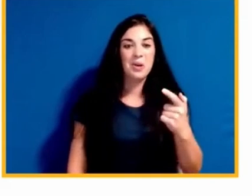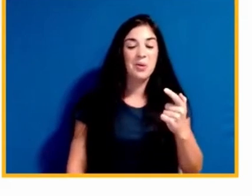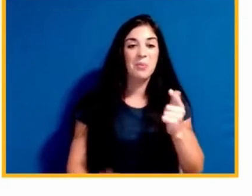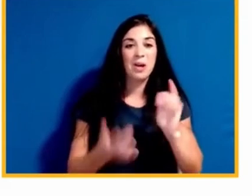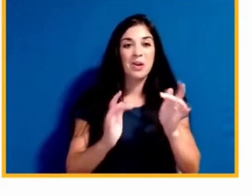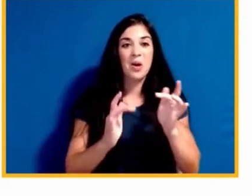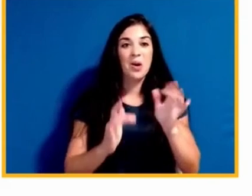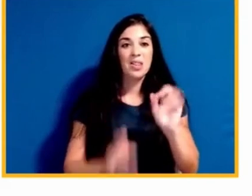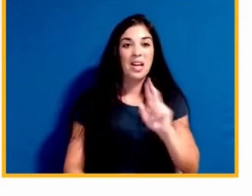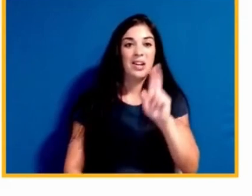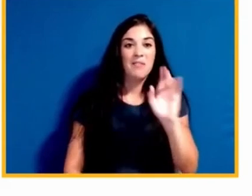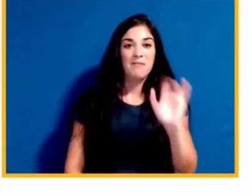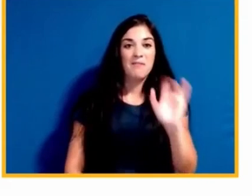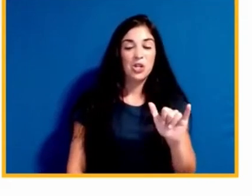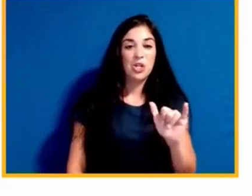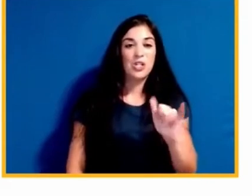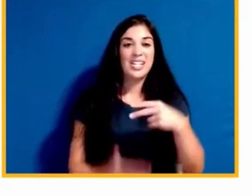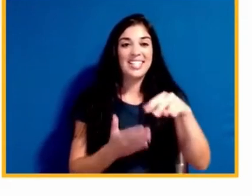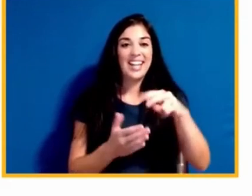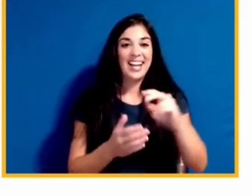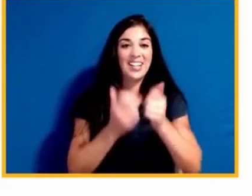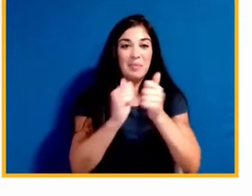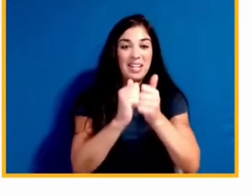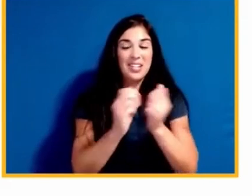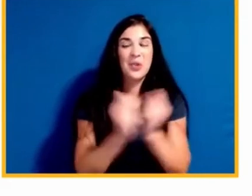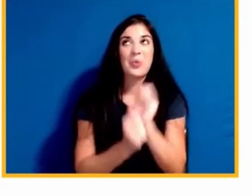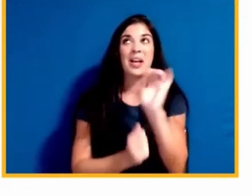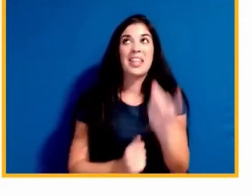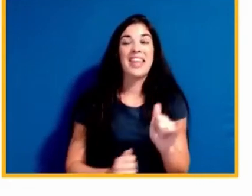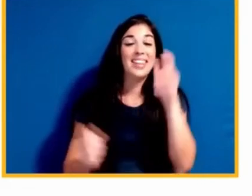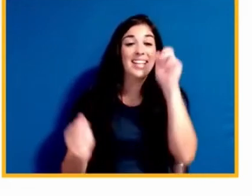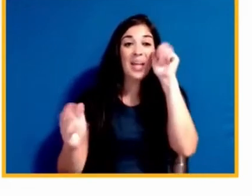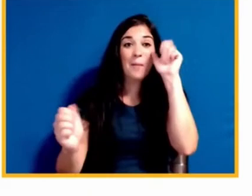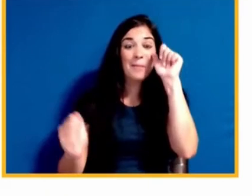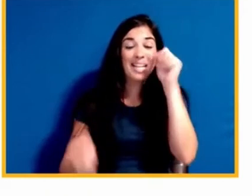online fursuit dance competition with that amazing personality